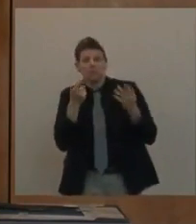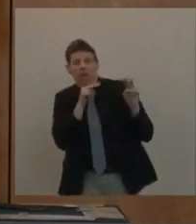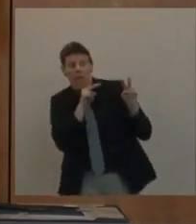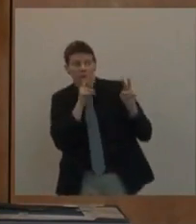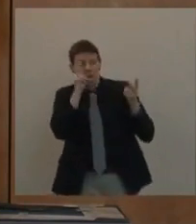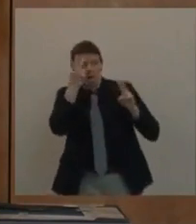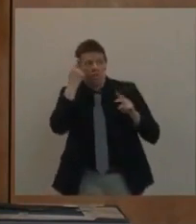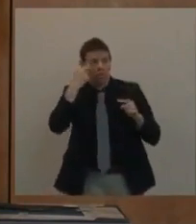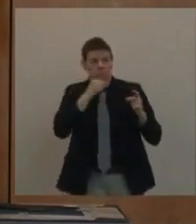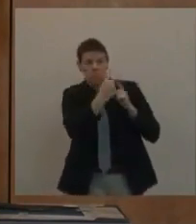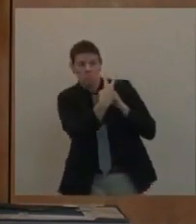CEASE-AND-DESIST ORDERS.